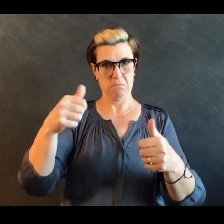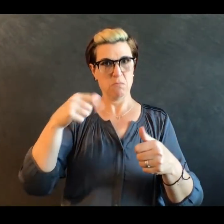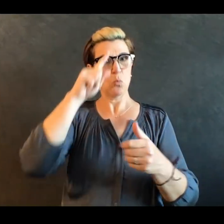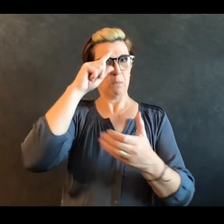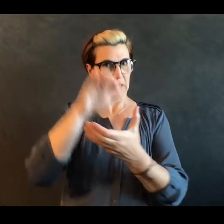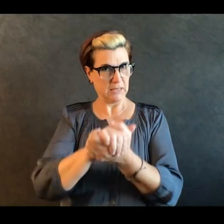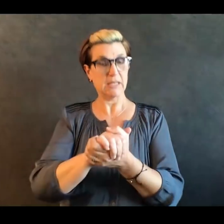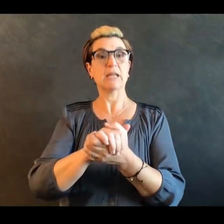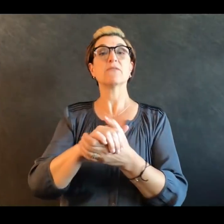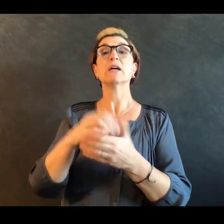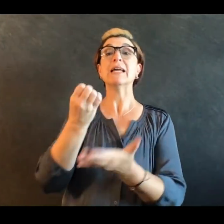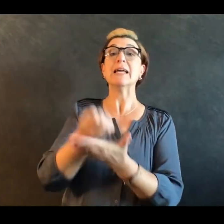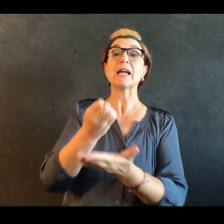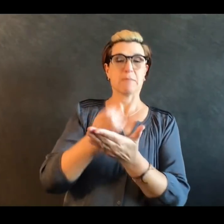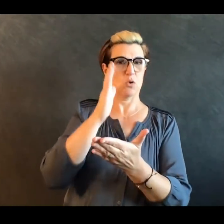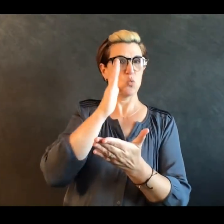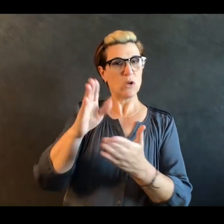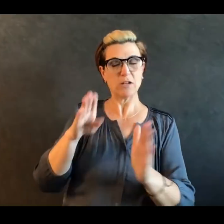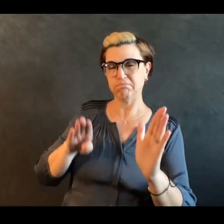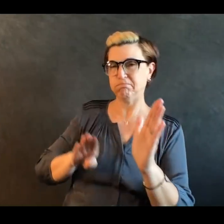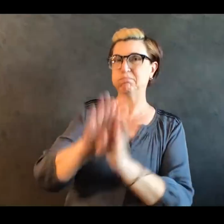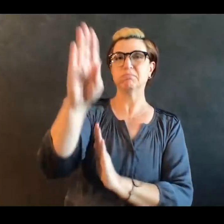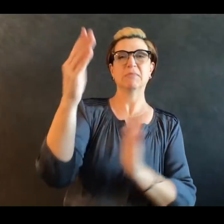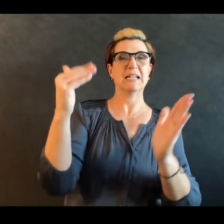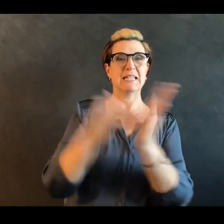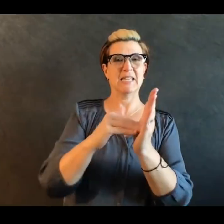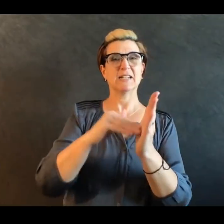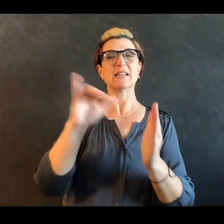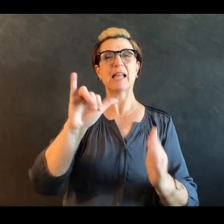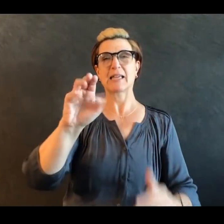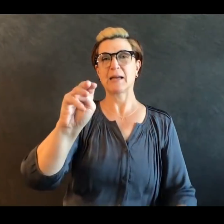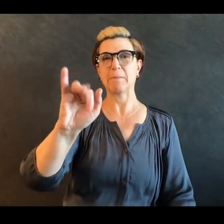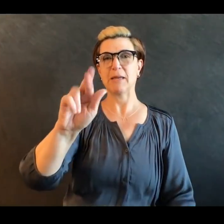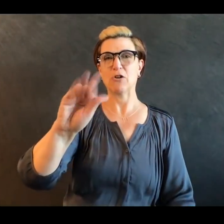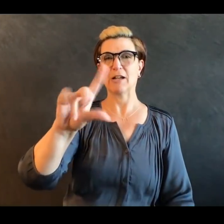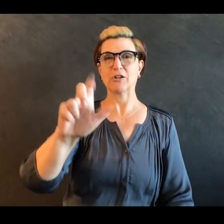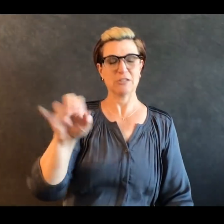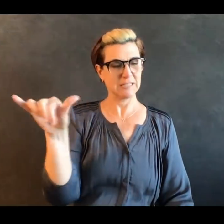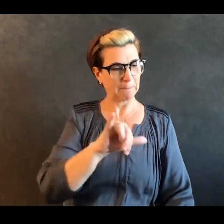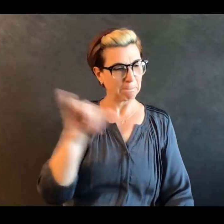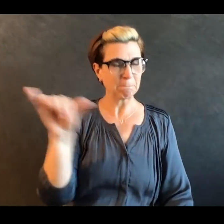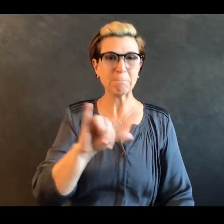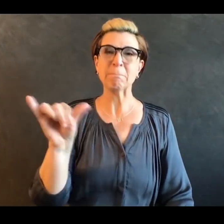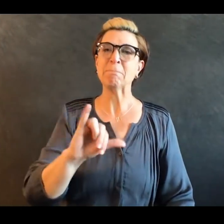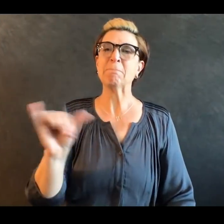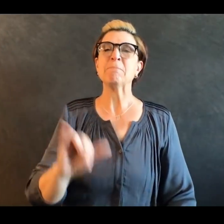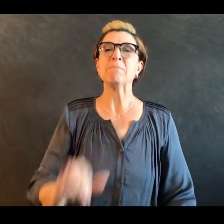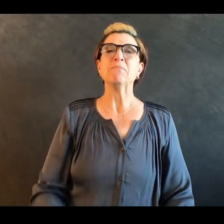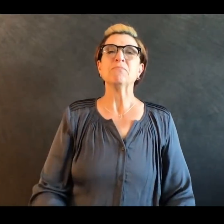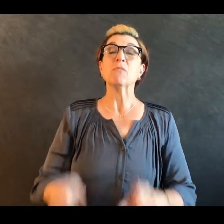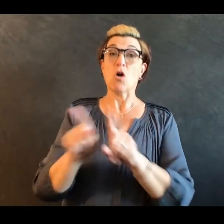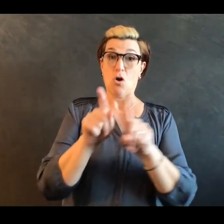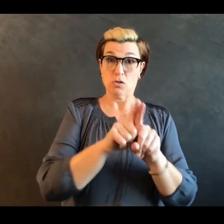do it because we have the greatest people in the world we'll also be speaking to America's governors tomorrow and then we'll be